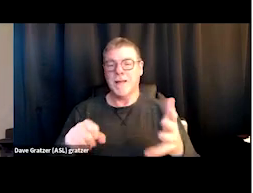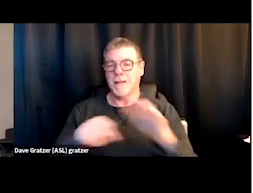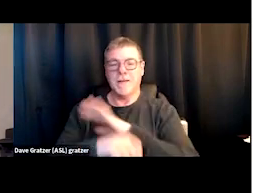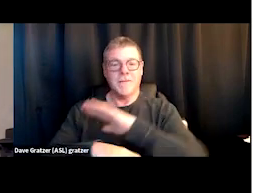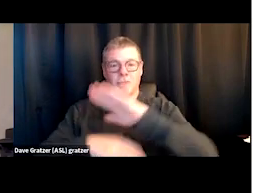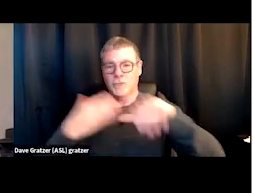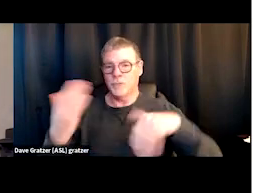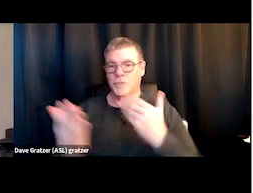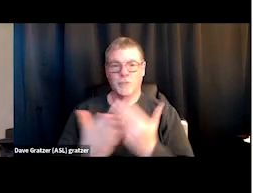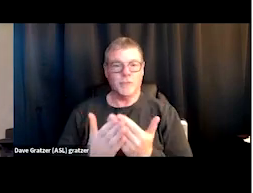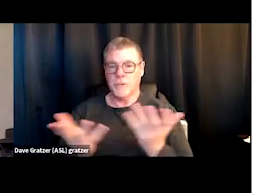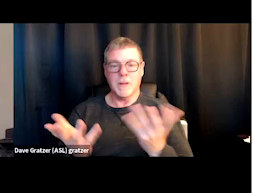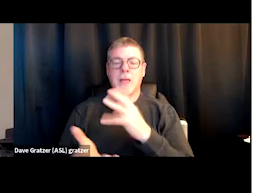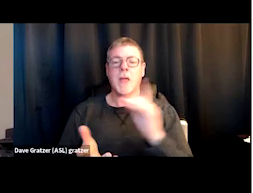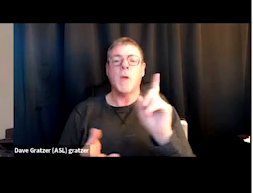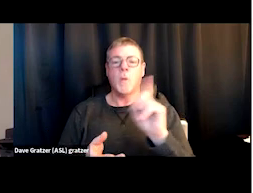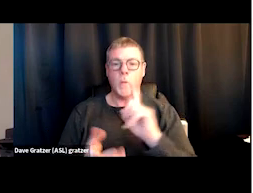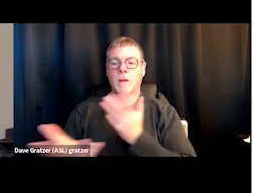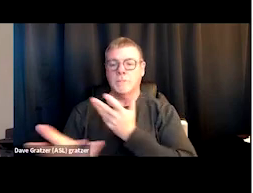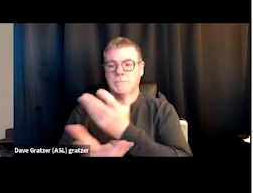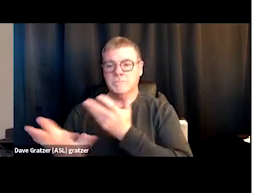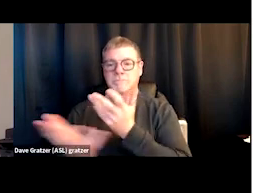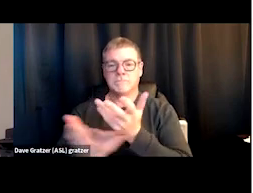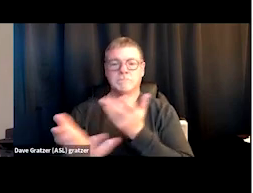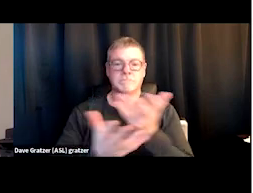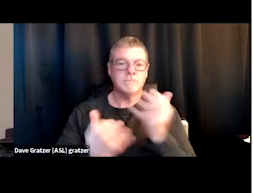and where do we need to engage with other partners.